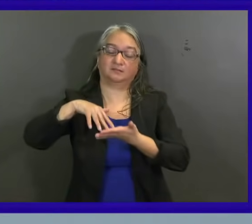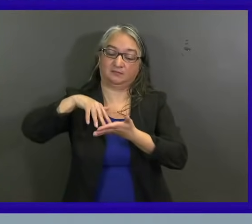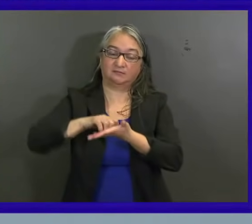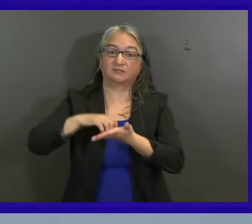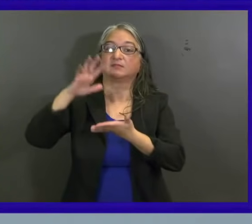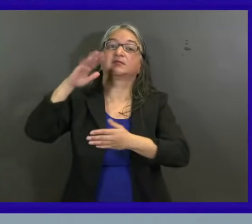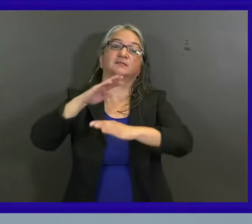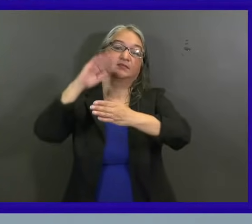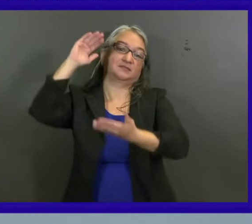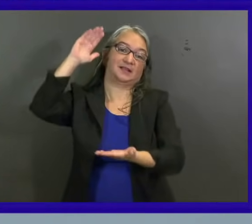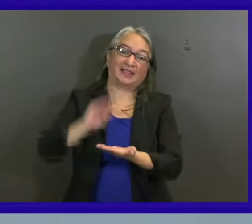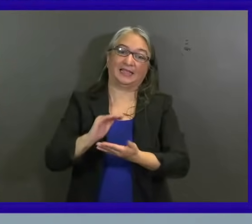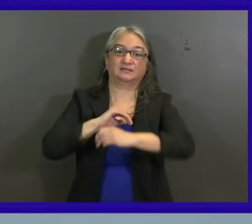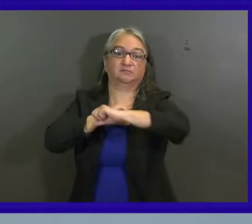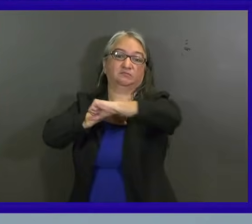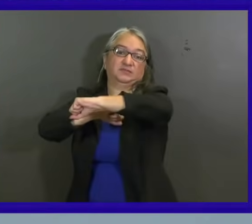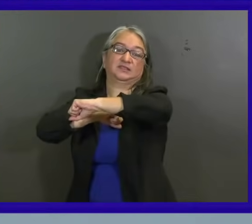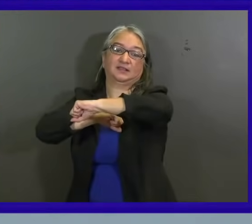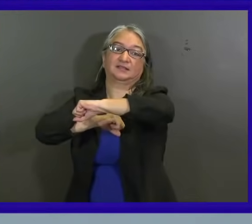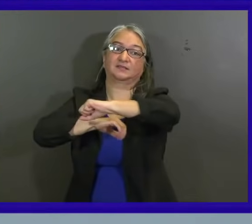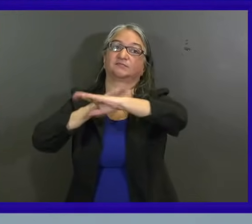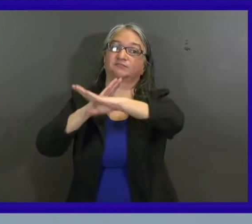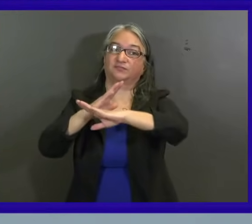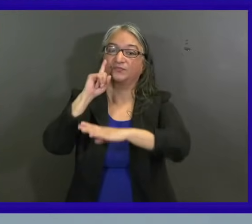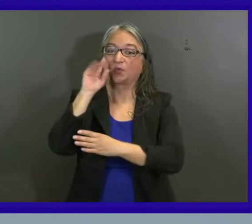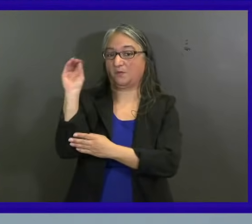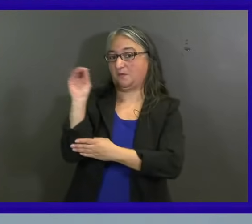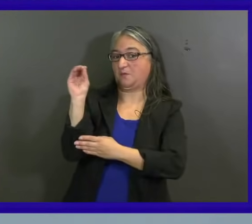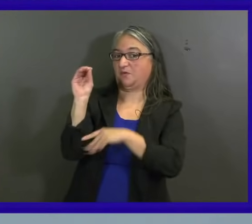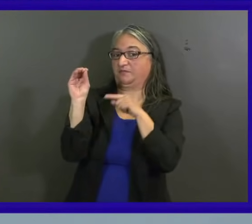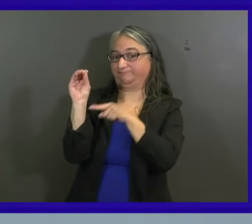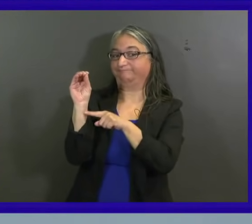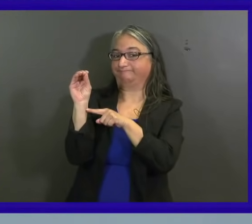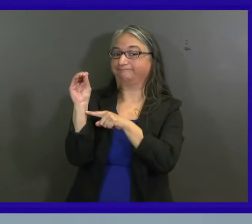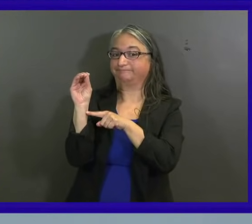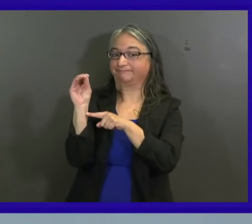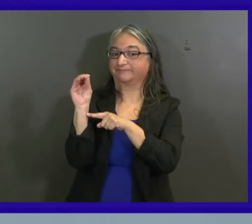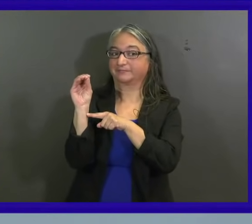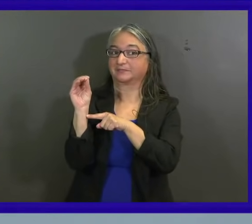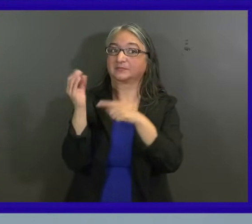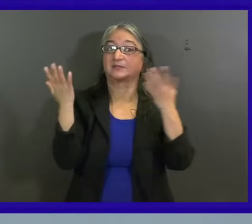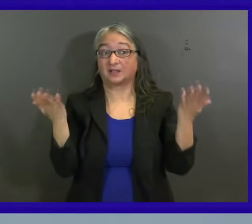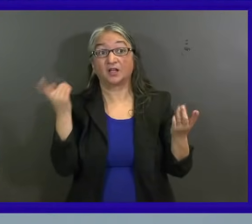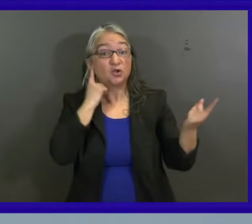severe outcomes i hear from many people who wonder how much protection they get from the vaccine